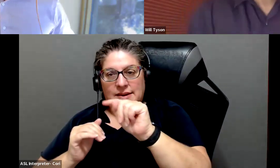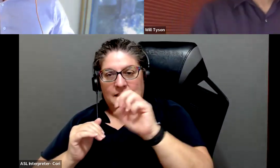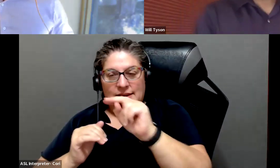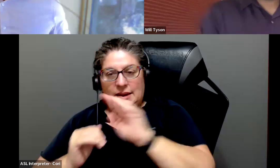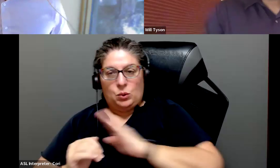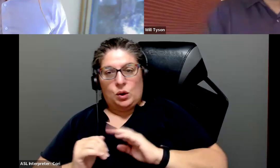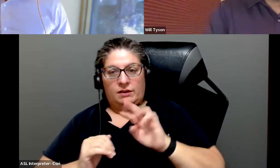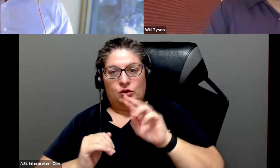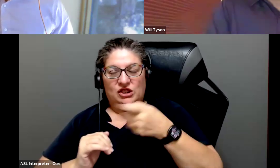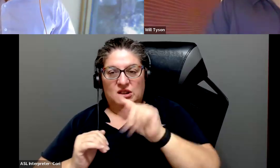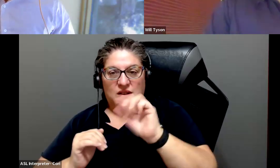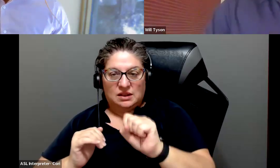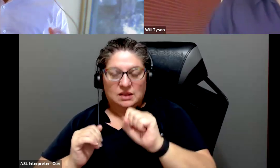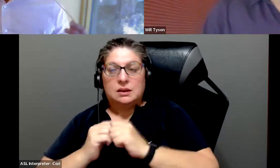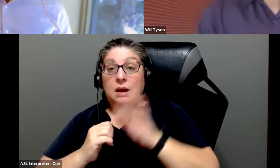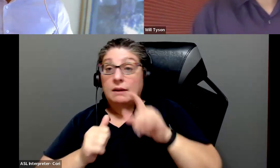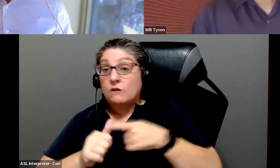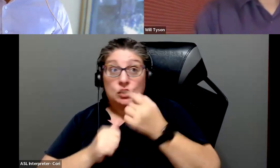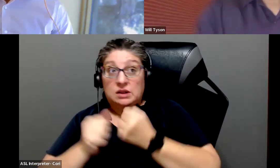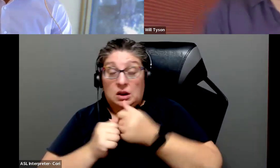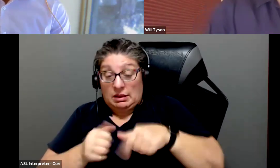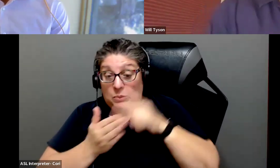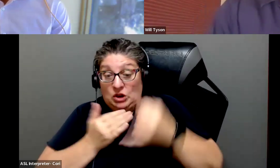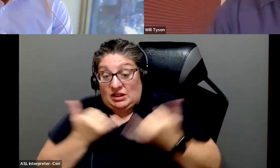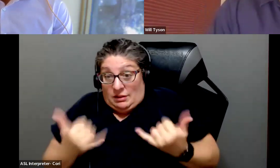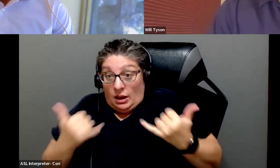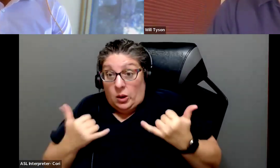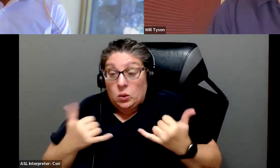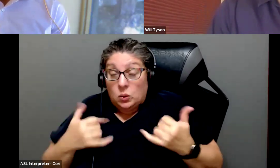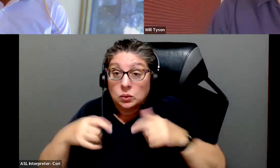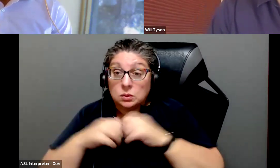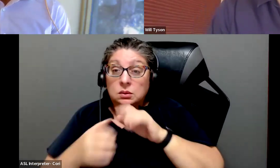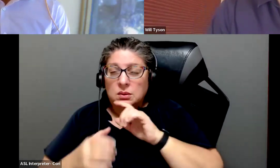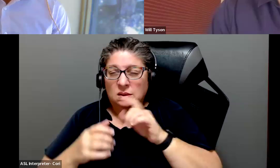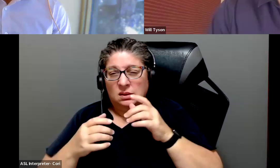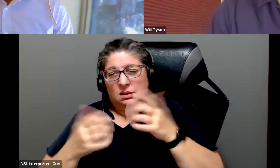The first year of that project which we are in the midst of right now is largely empirical.